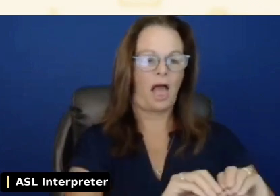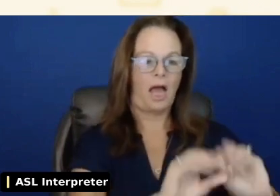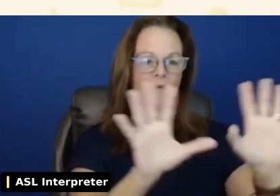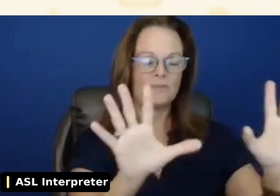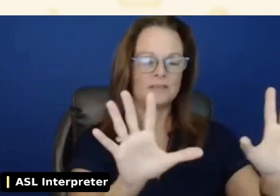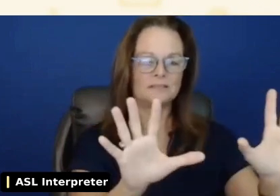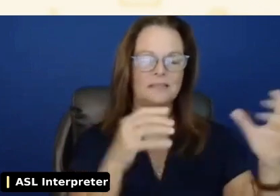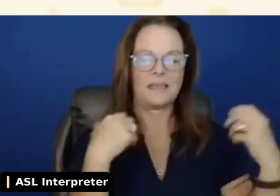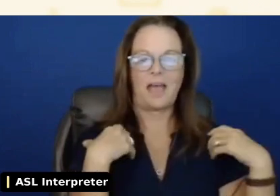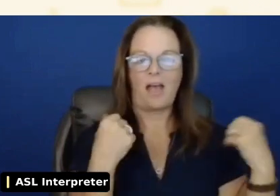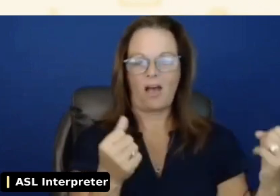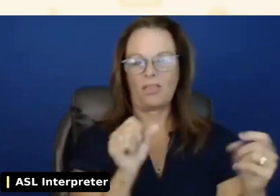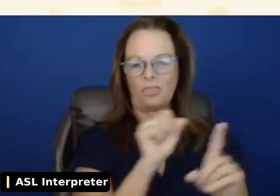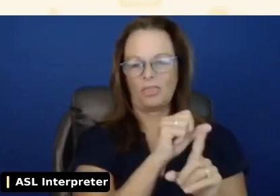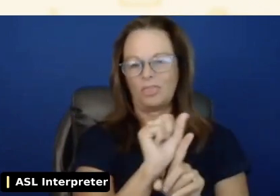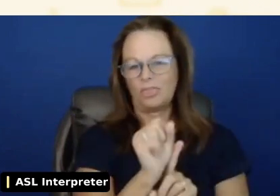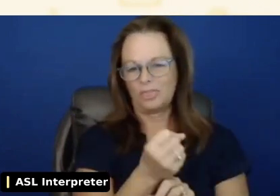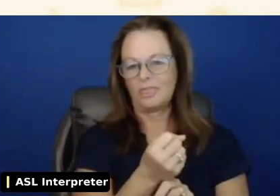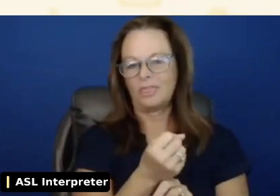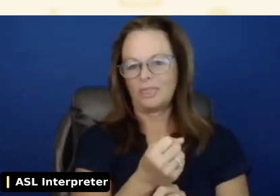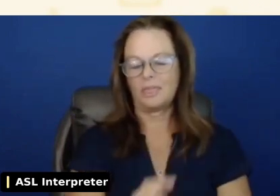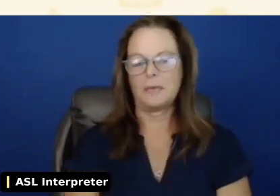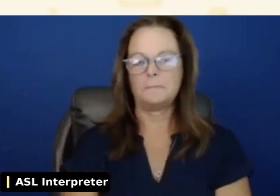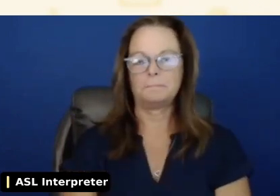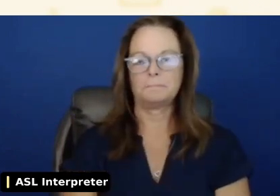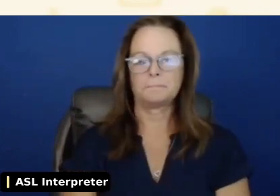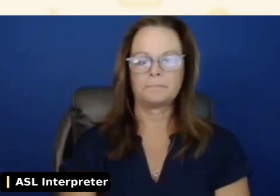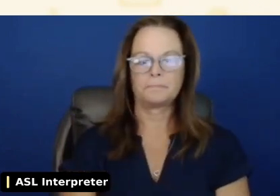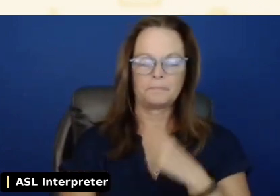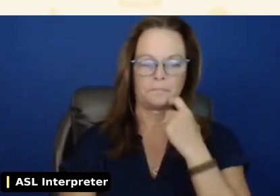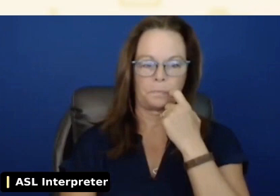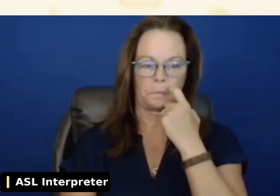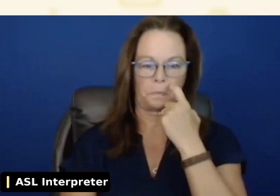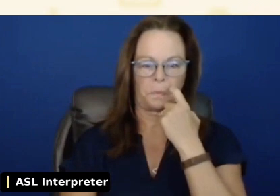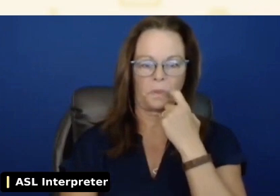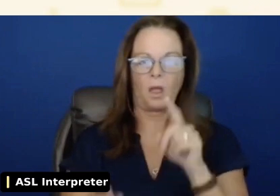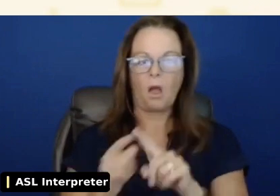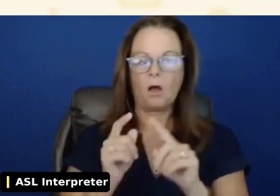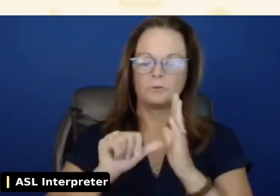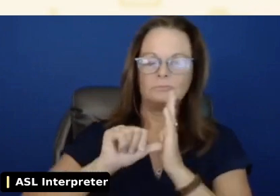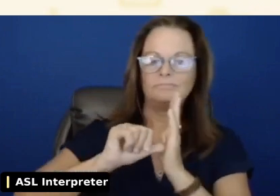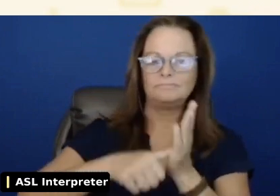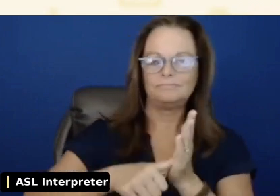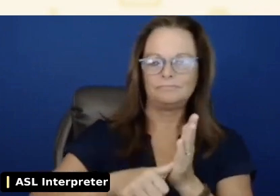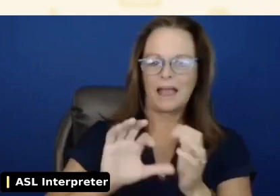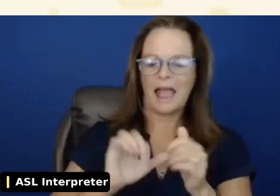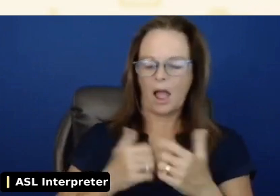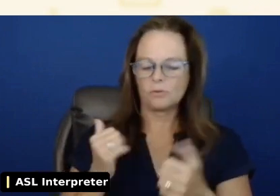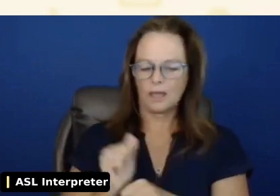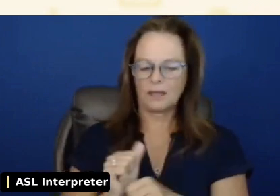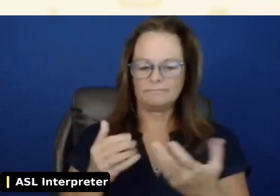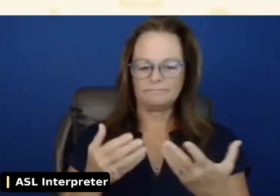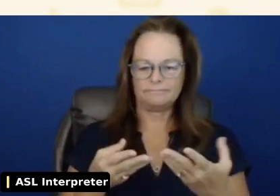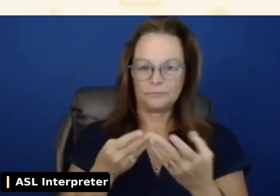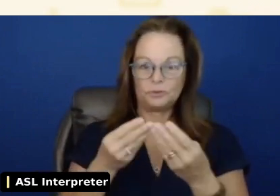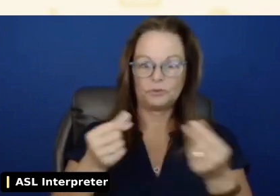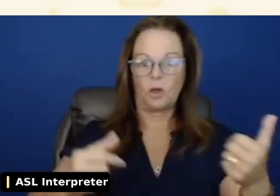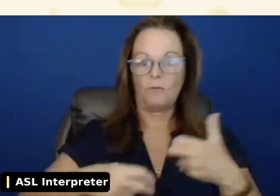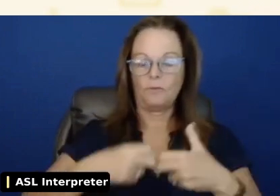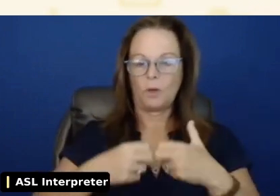And also illuminating the pathways where judgment hopefully fades away.